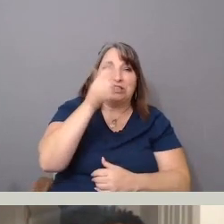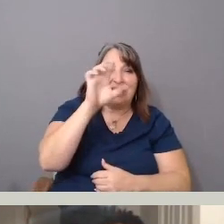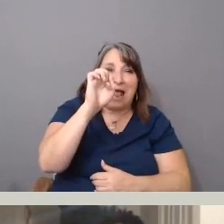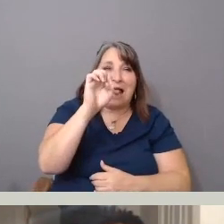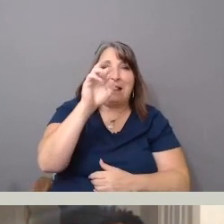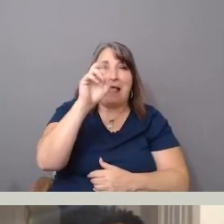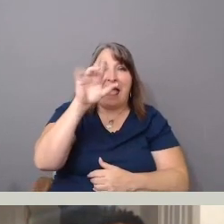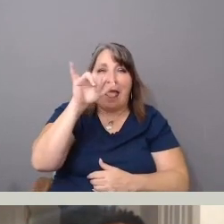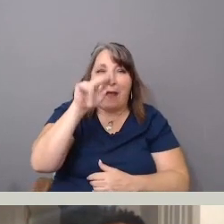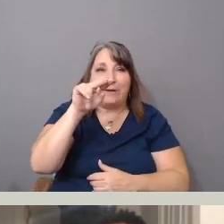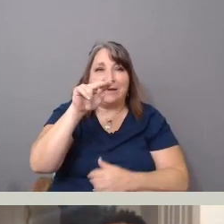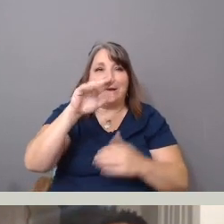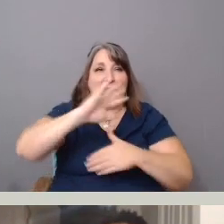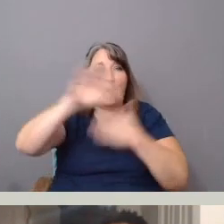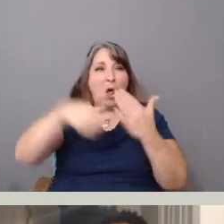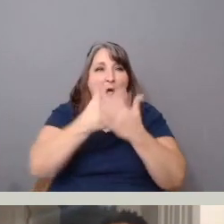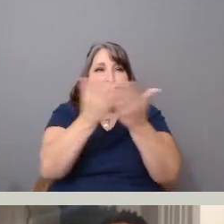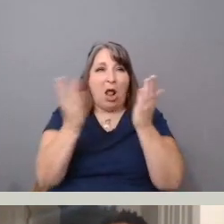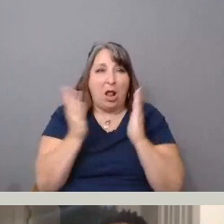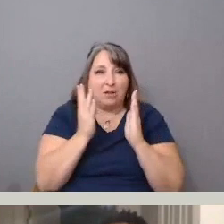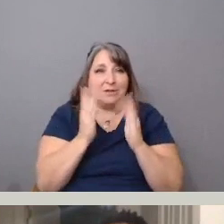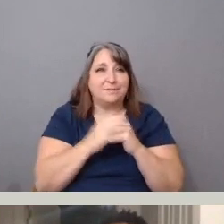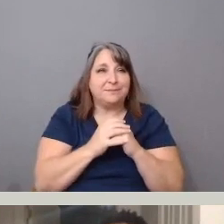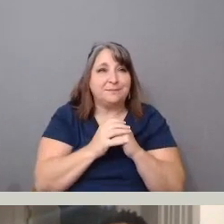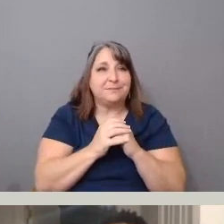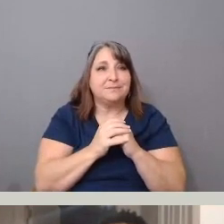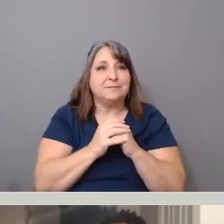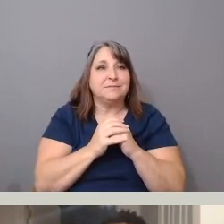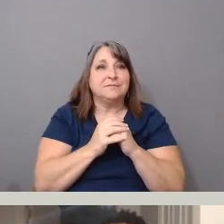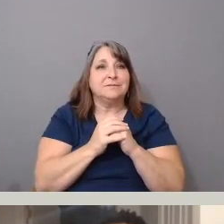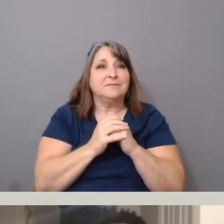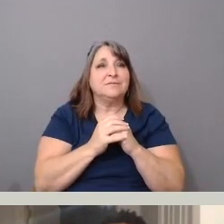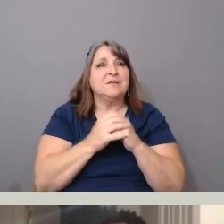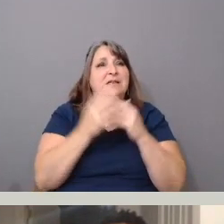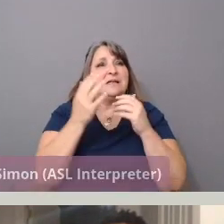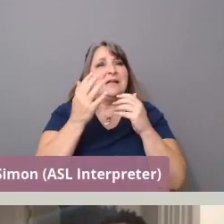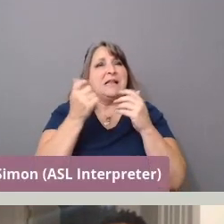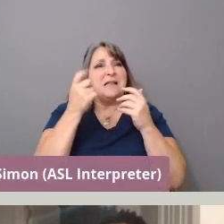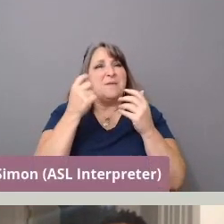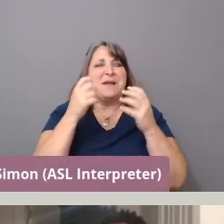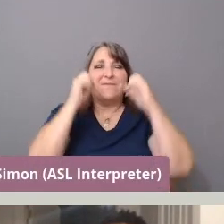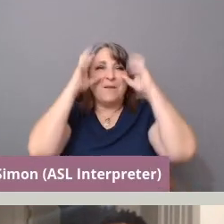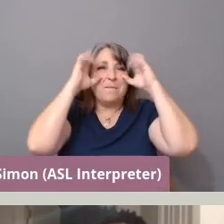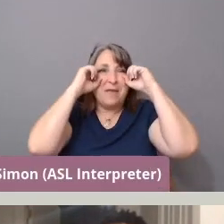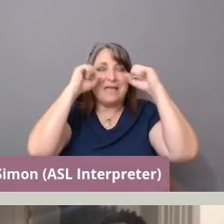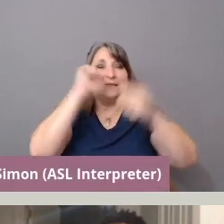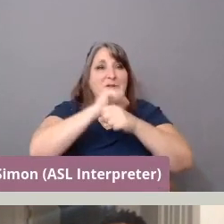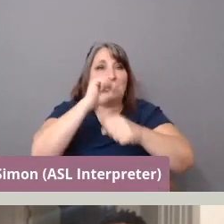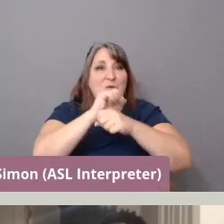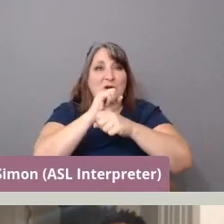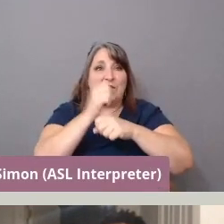I think we just saw a little bit of the amazing creative work that you all have done.